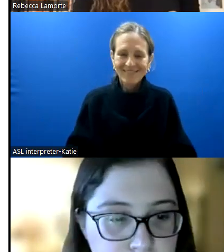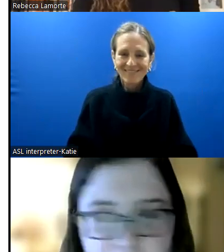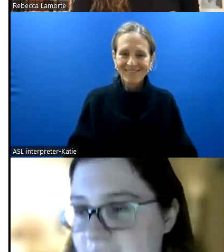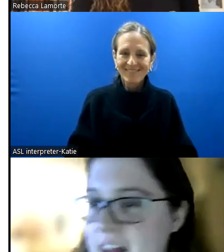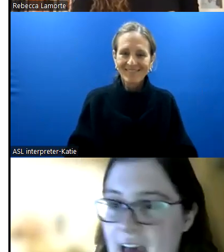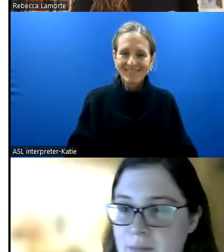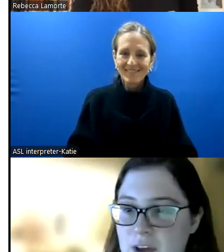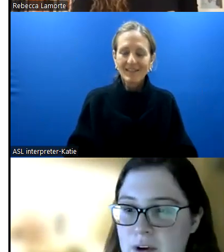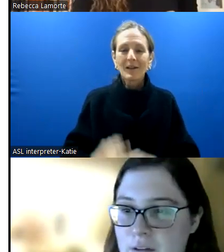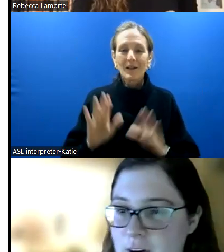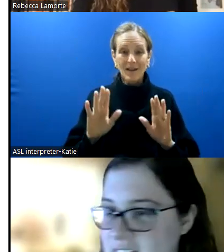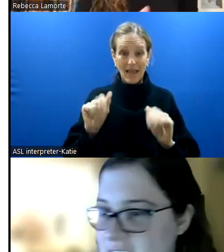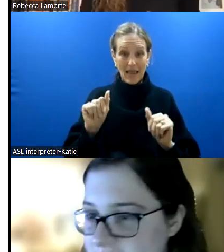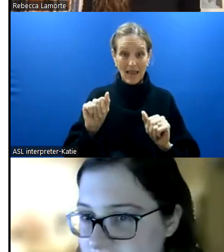Oops, sorry. Adam, do you wanna go first?